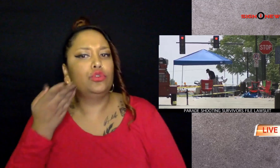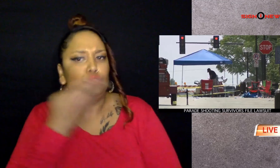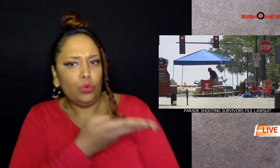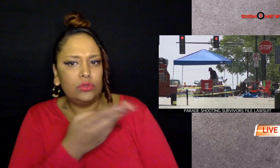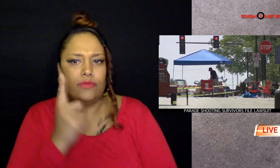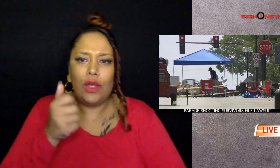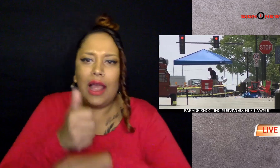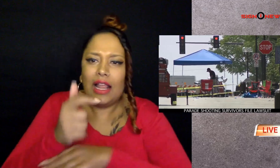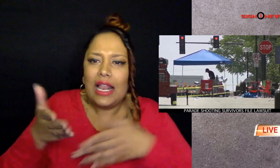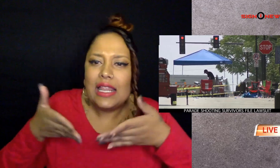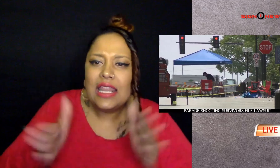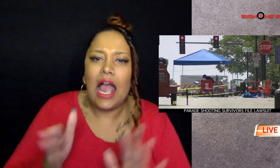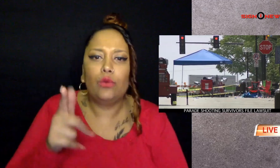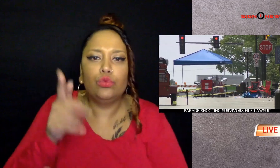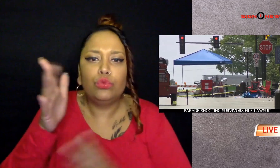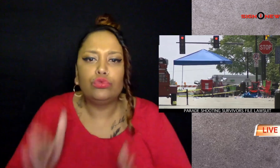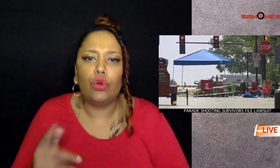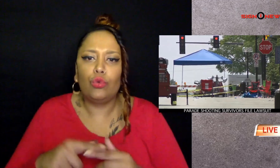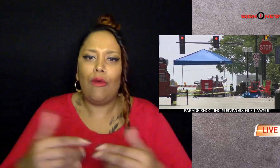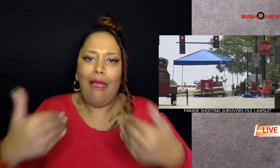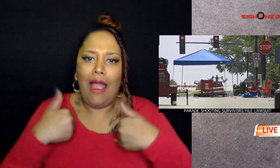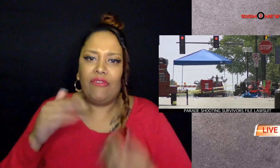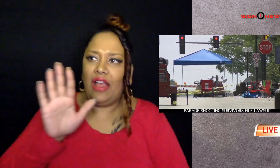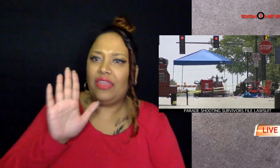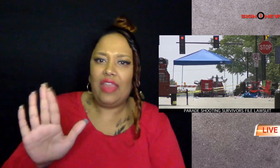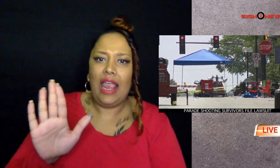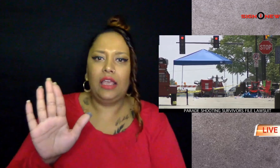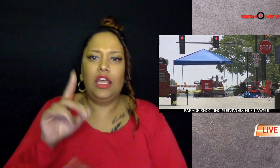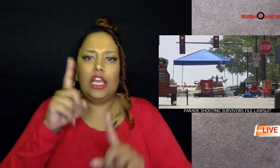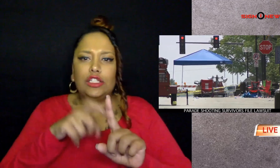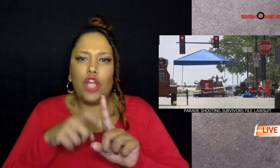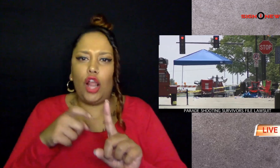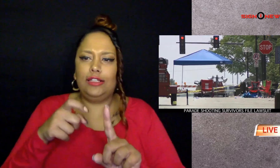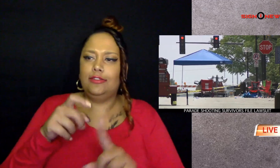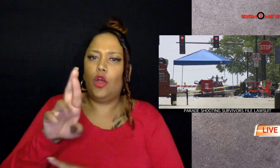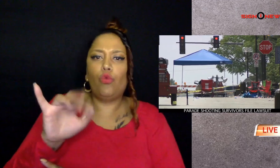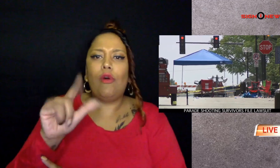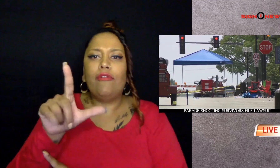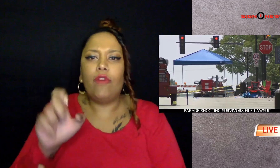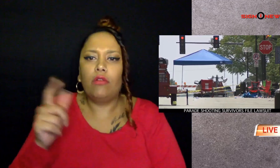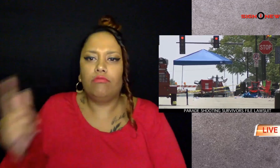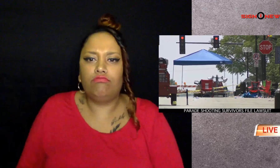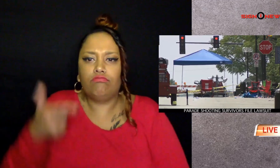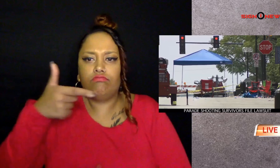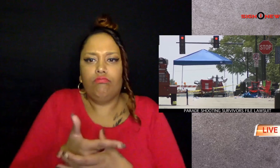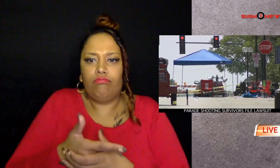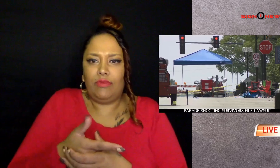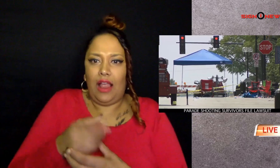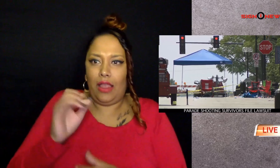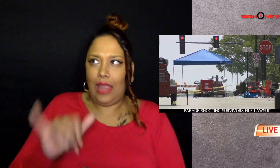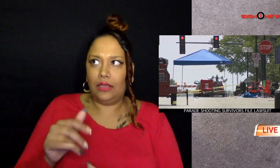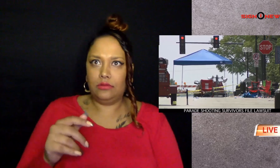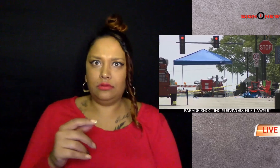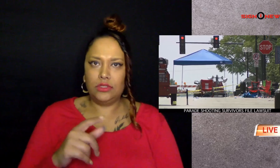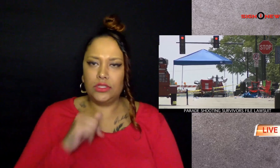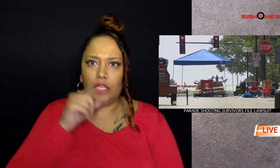two gun retailers are also being sued accused of allowing the shooter to obtain his assault rifle